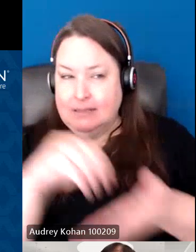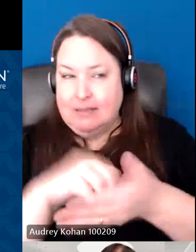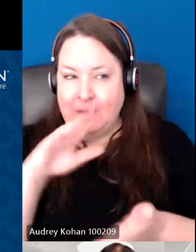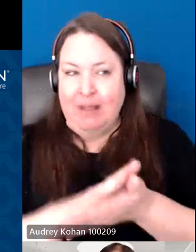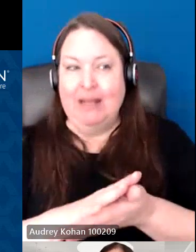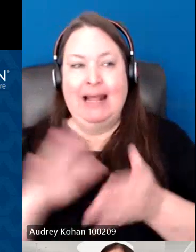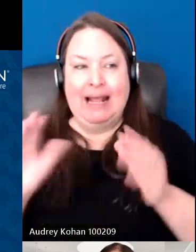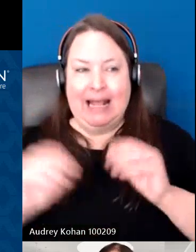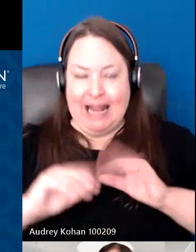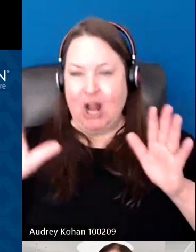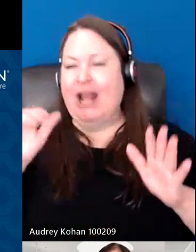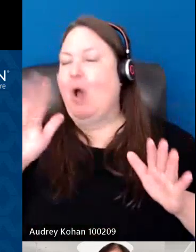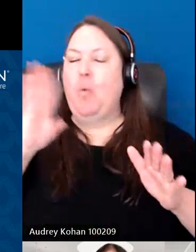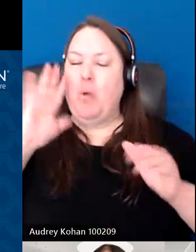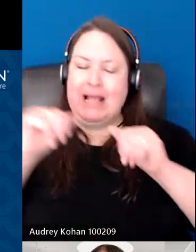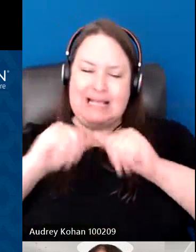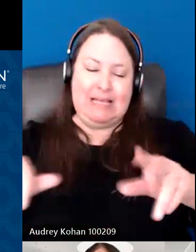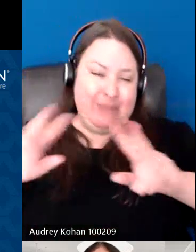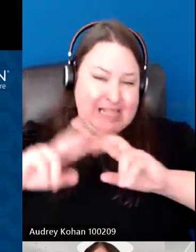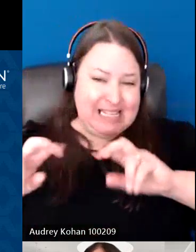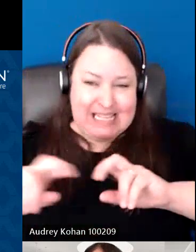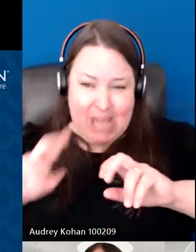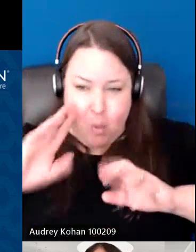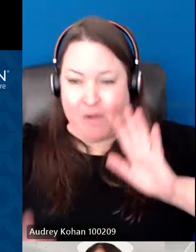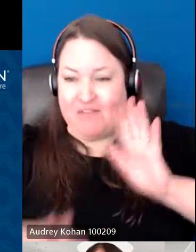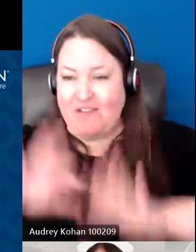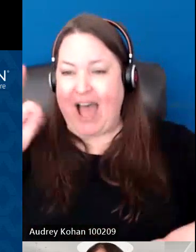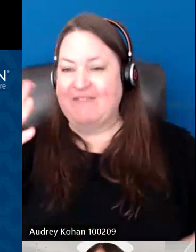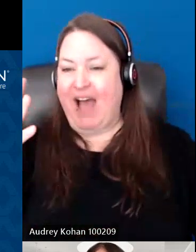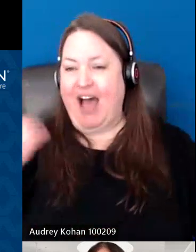they will keep digging and digging and digging and they'll probably find five other areas like blood